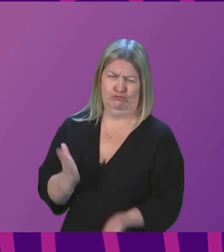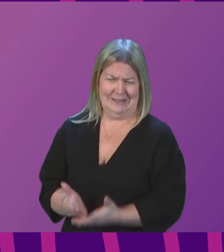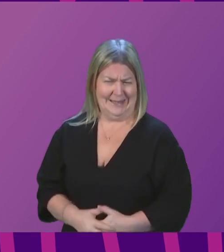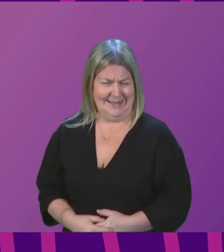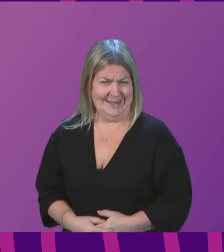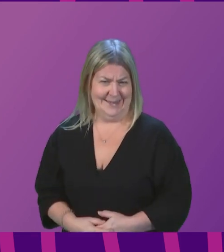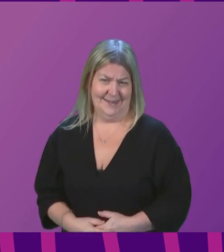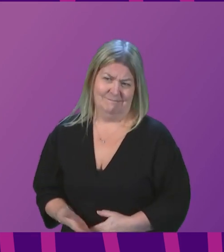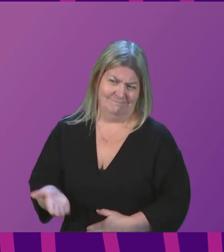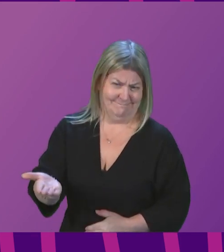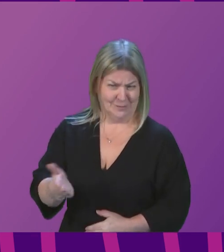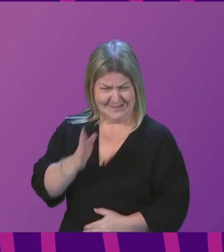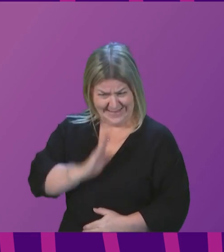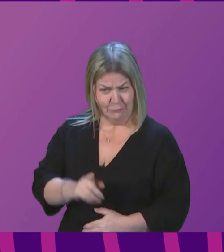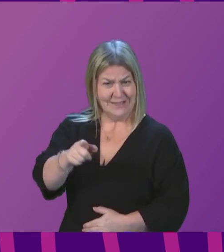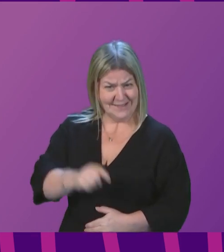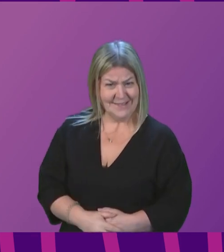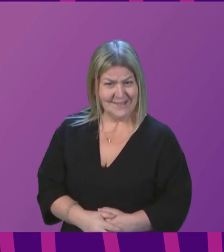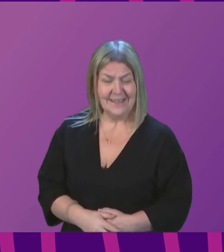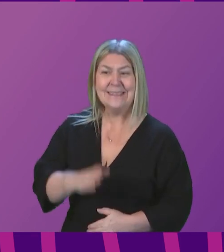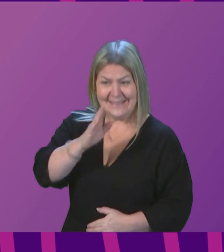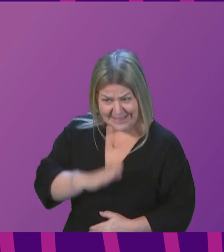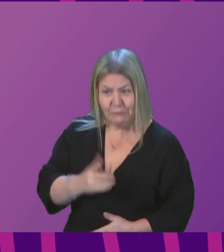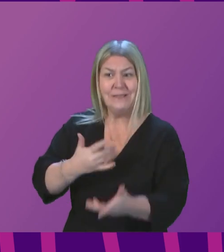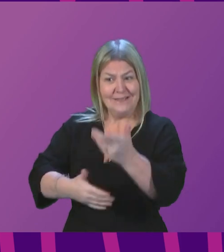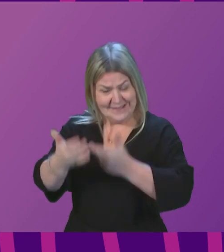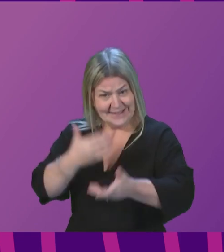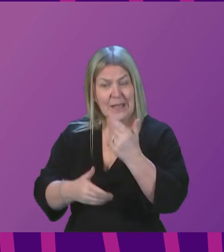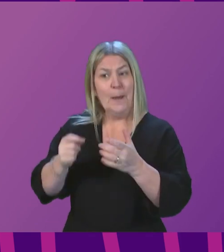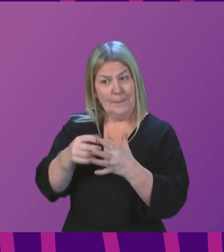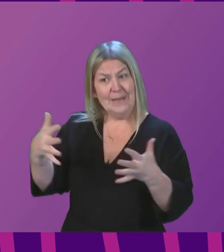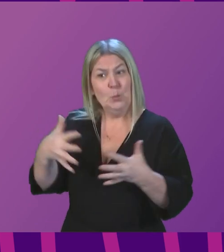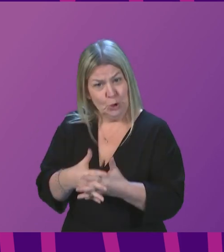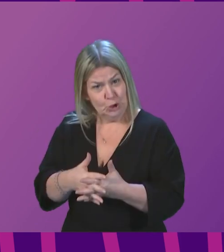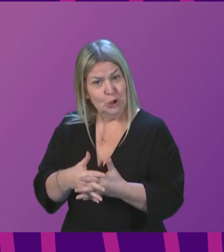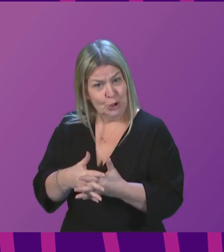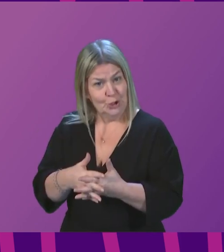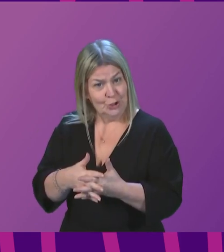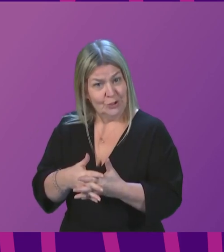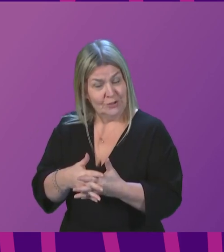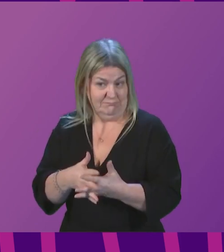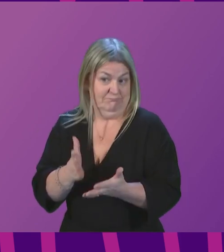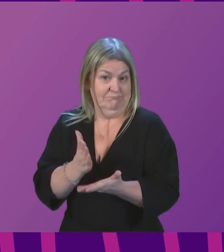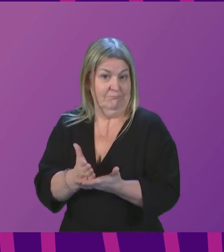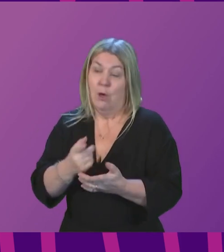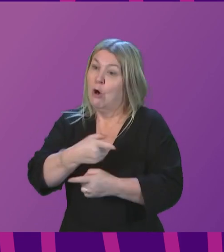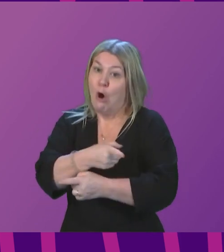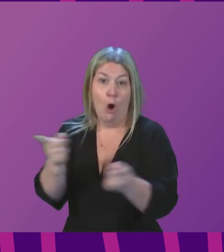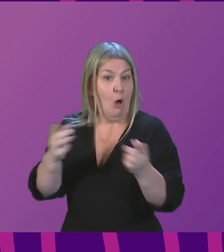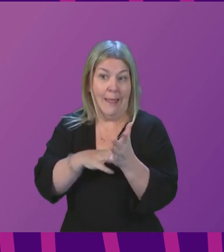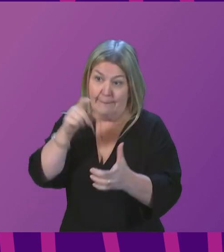If he is seriously describing Pete Wishart showing—as all elected representatives should—some